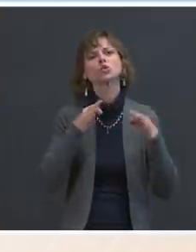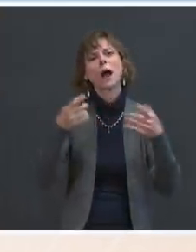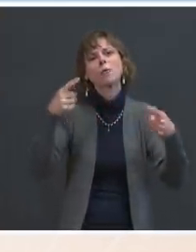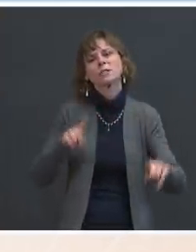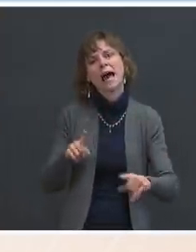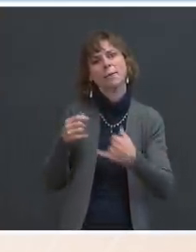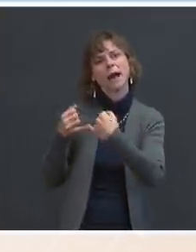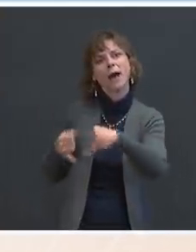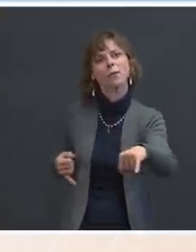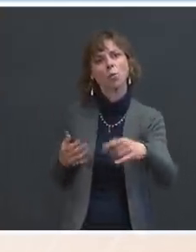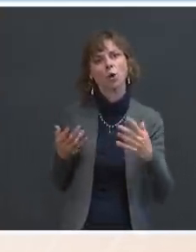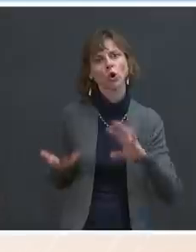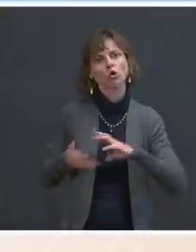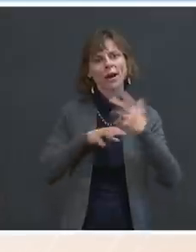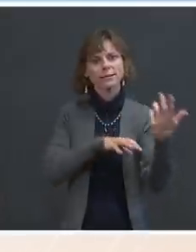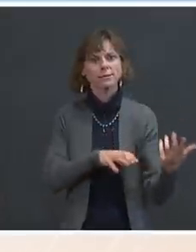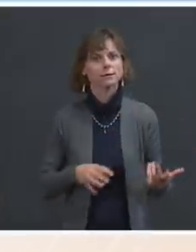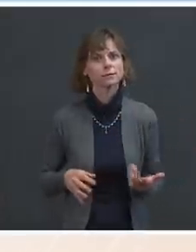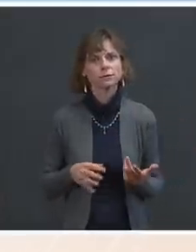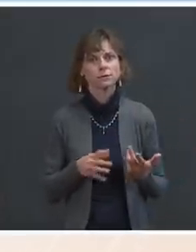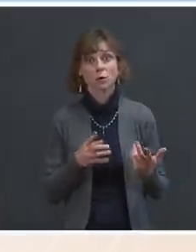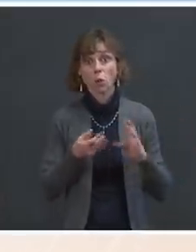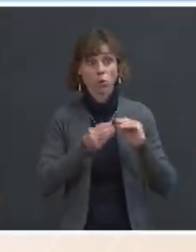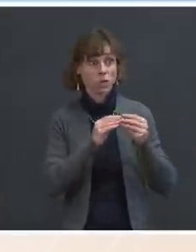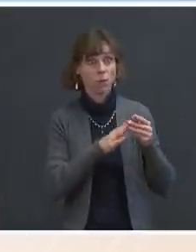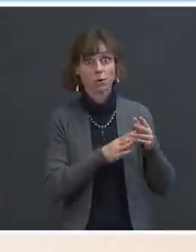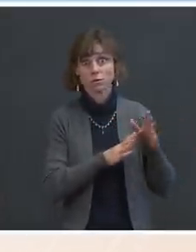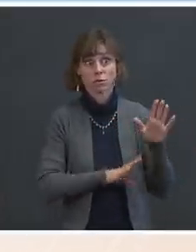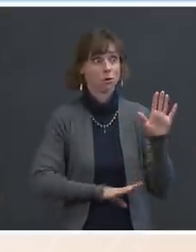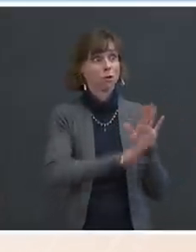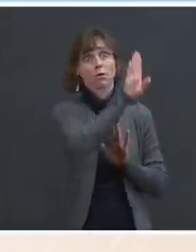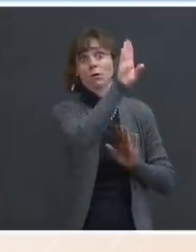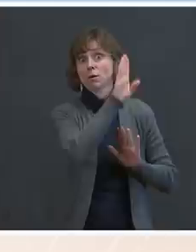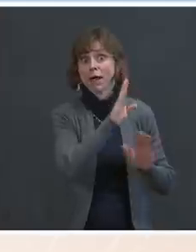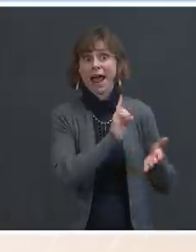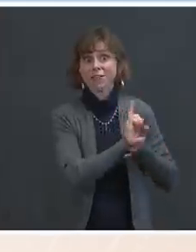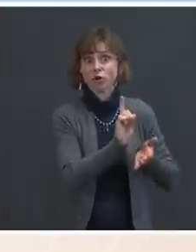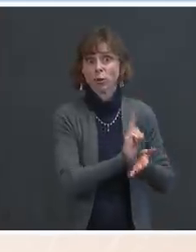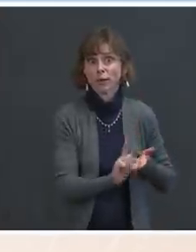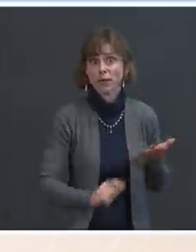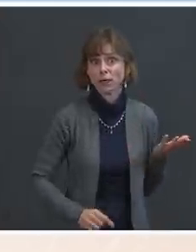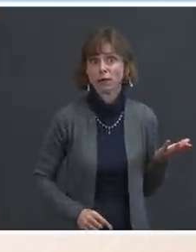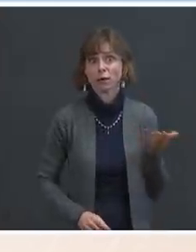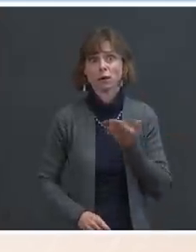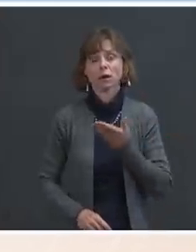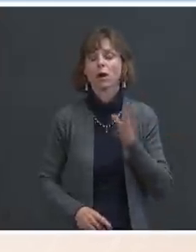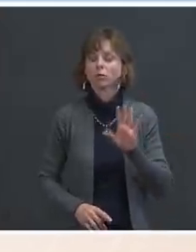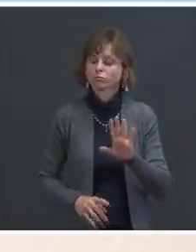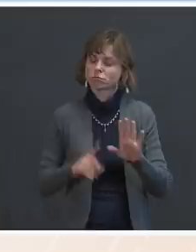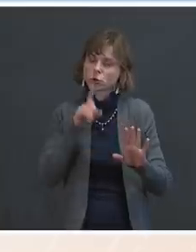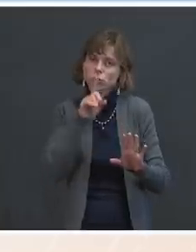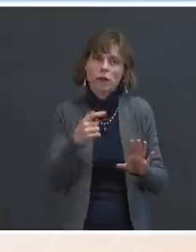given how these numbers are spiking so much, week by week? Ambassador Jacobson: You know, I think the -- I really -- I'm not trying to be cute here,